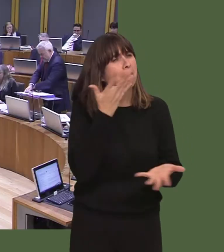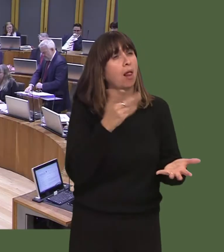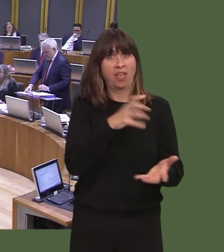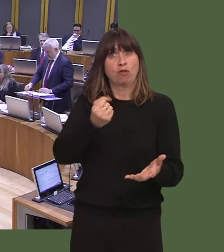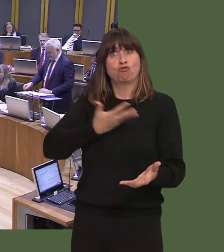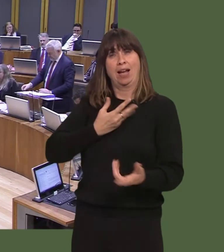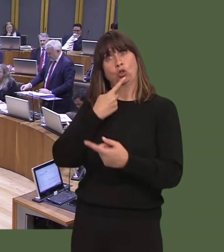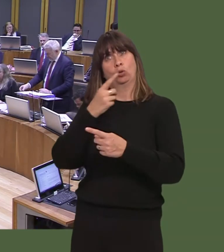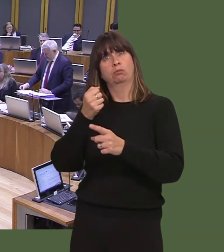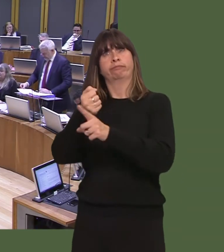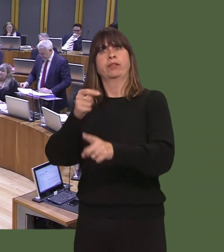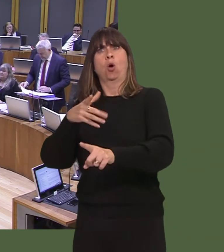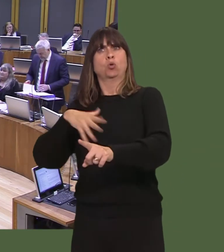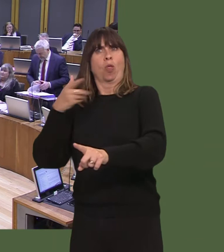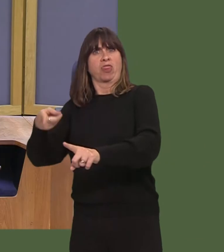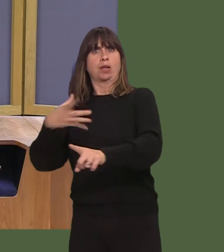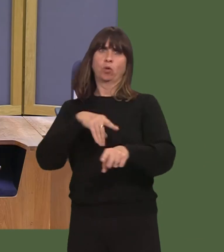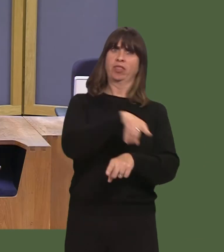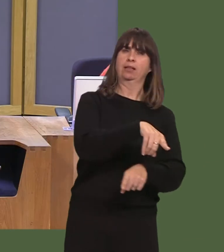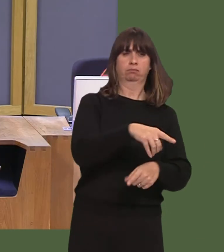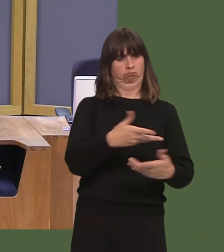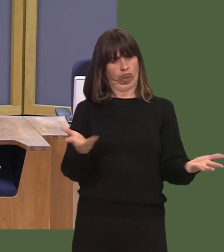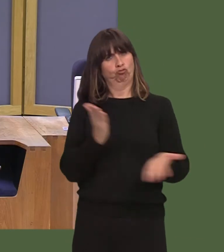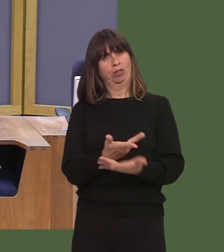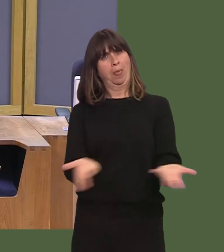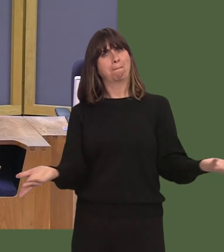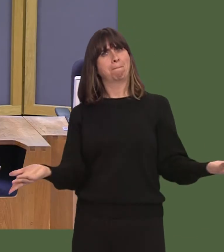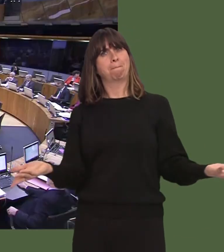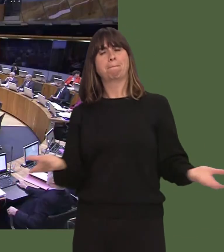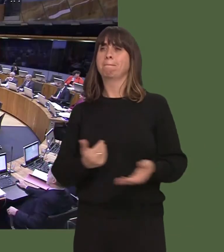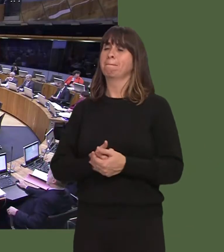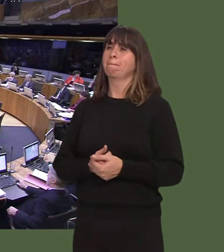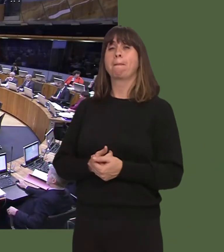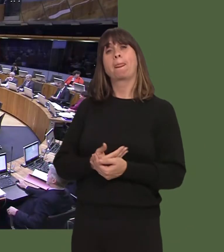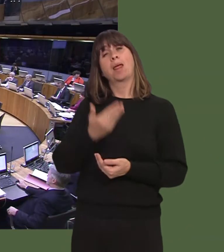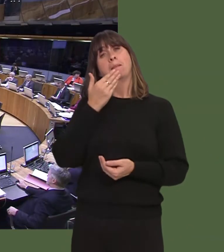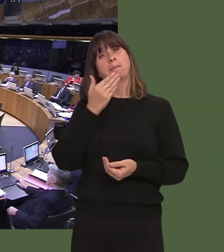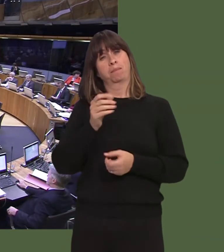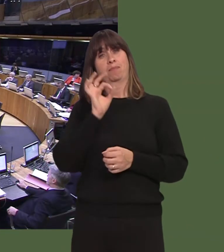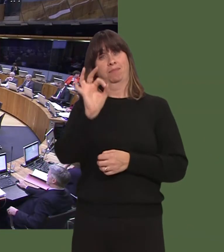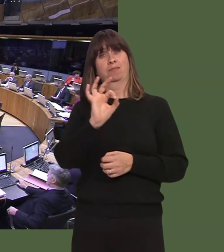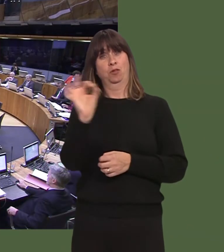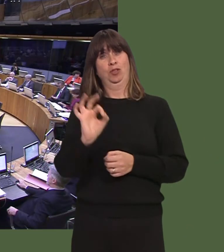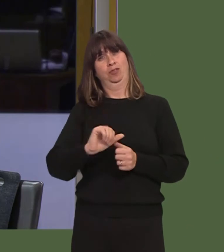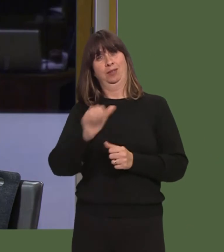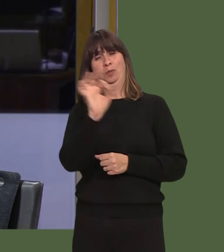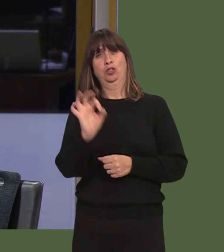Andrew RT Davies AM: 8. Will the First Minister make a statement on Cardiff and Vale University Health Board's winter preparations?